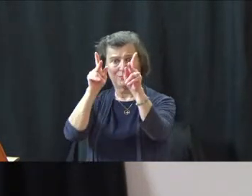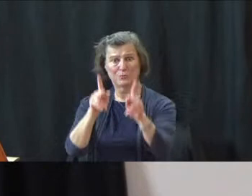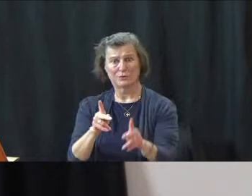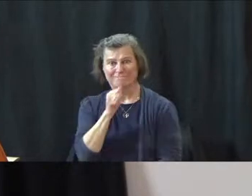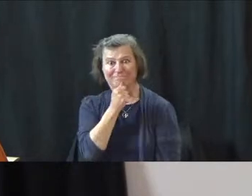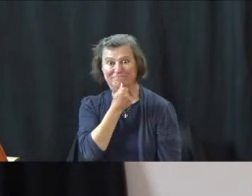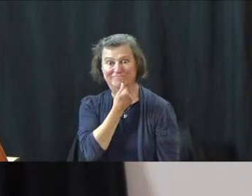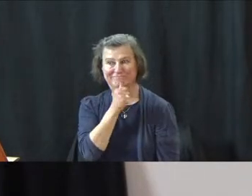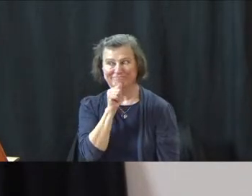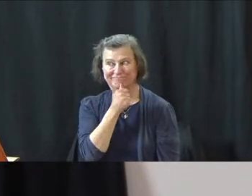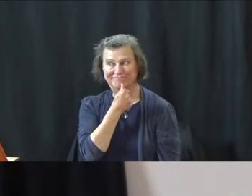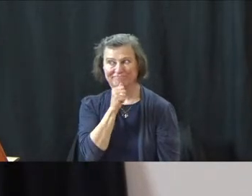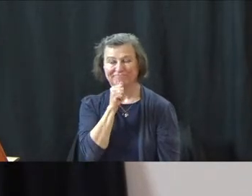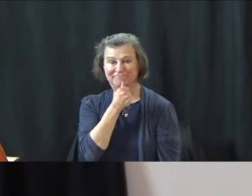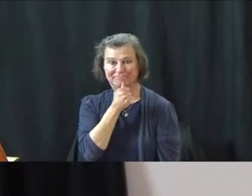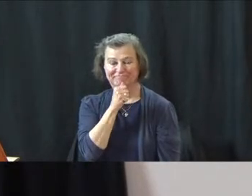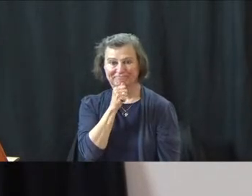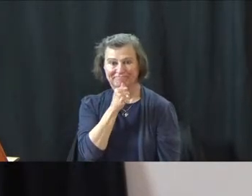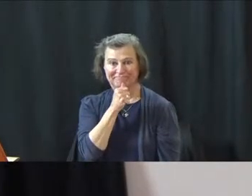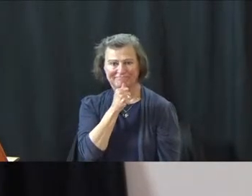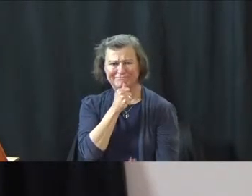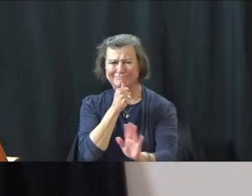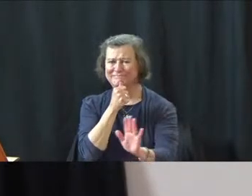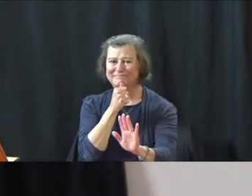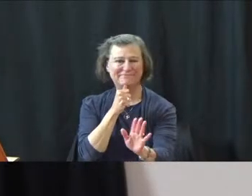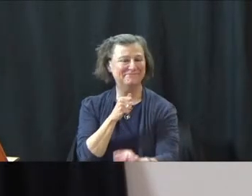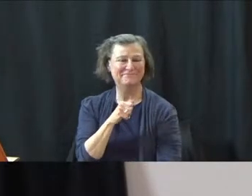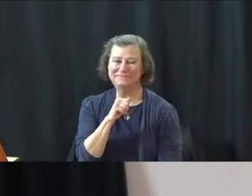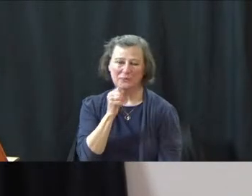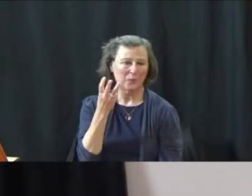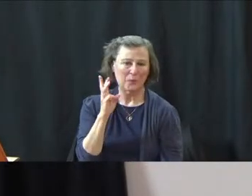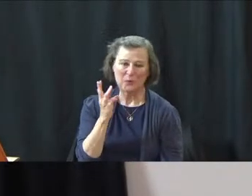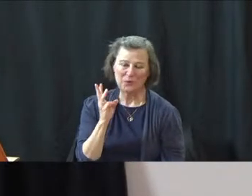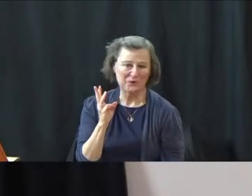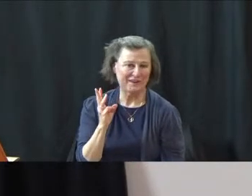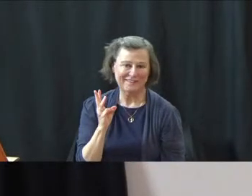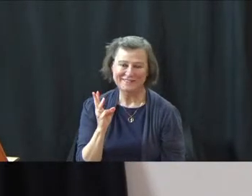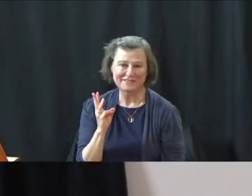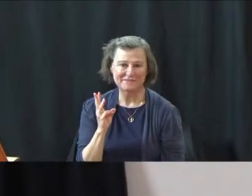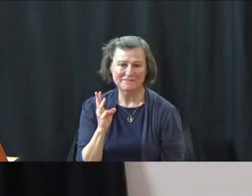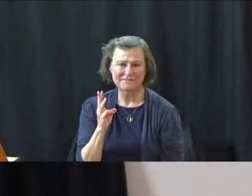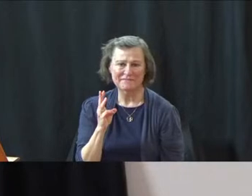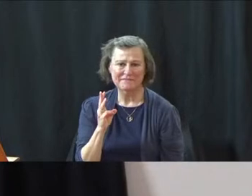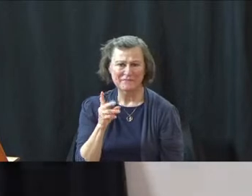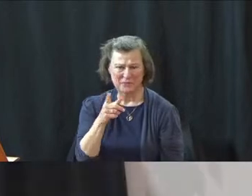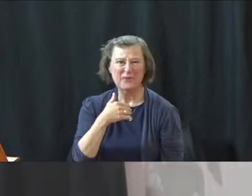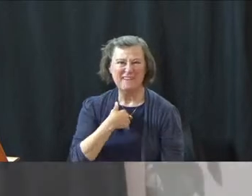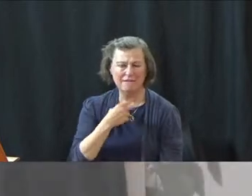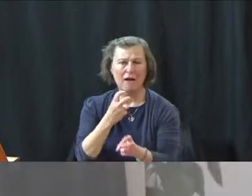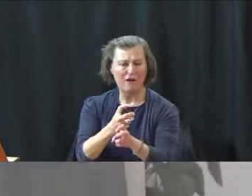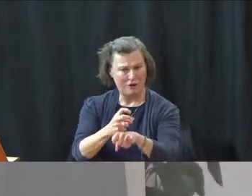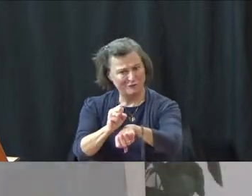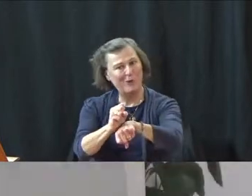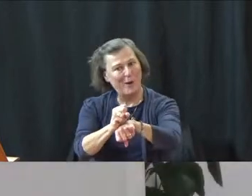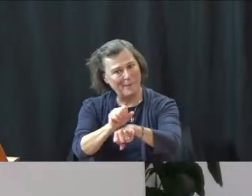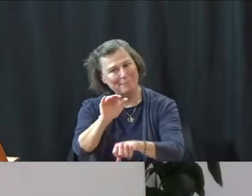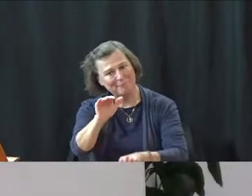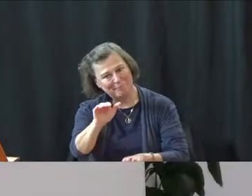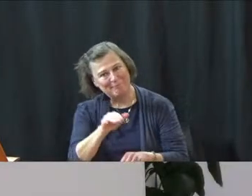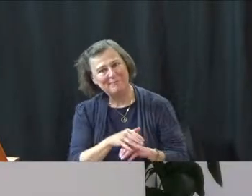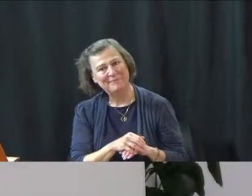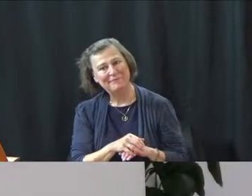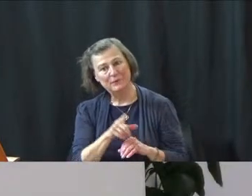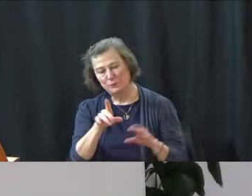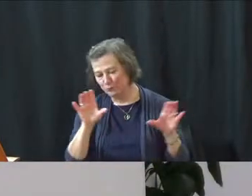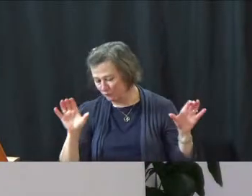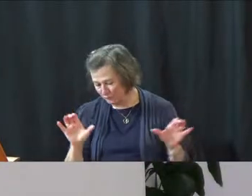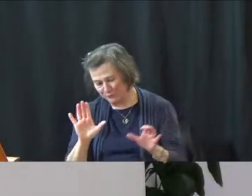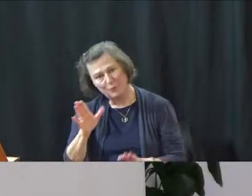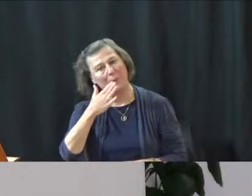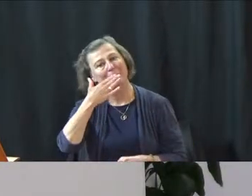Don't worry, you have a hard job, and you're doing your best.